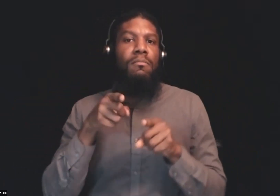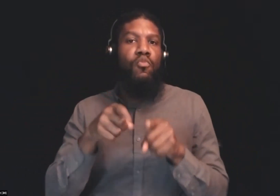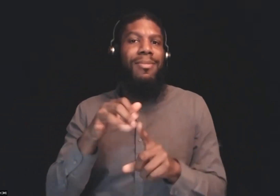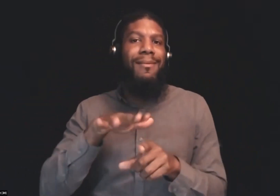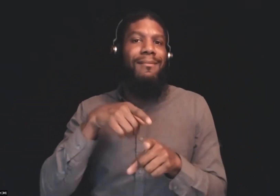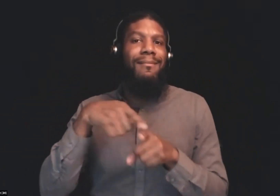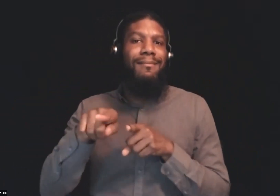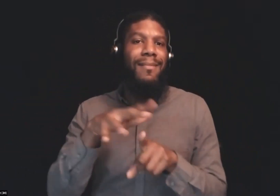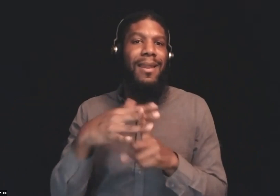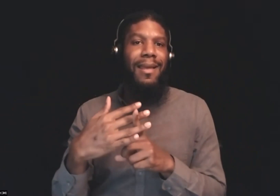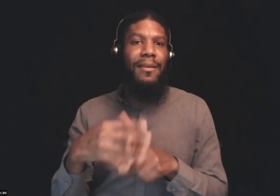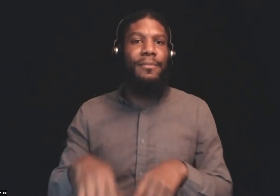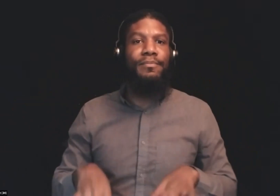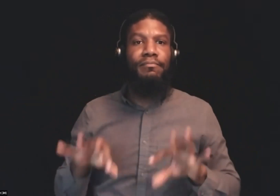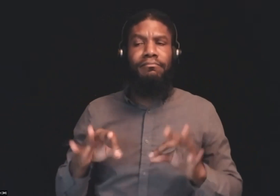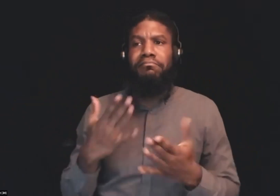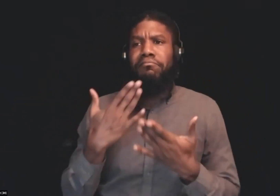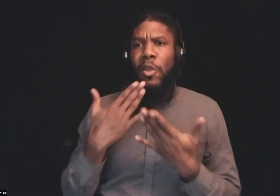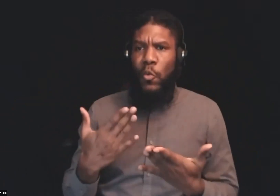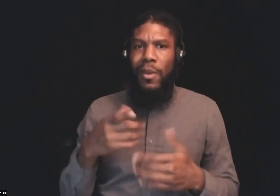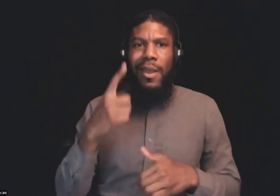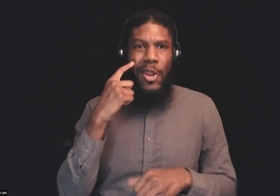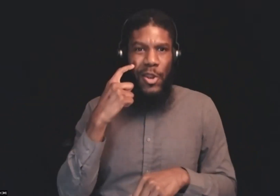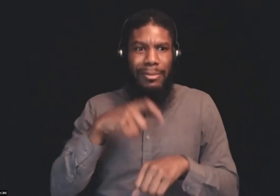Thank you, I know I know we're running towards the clock here a little bit,